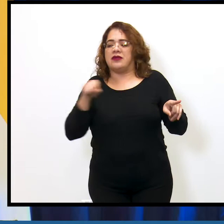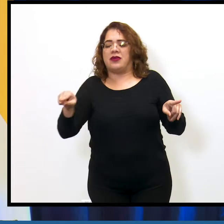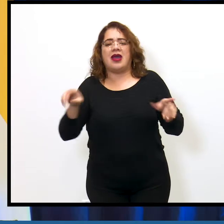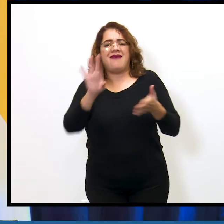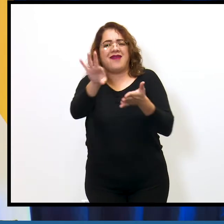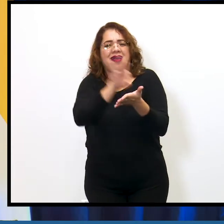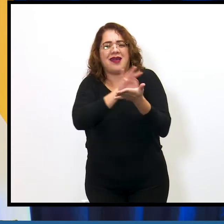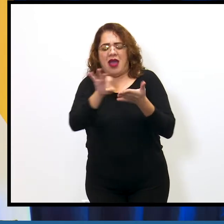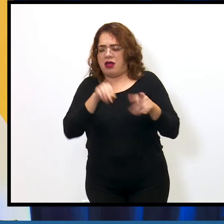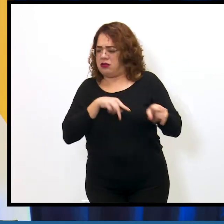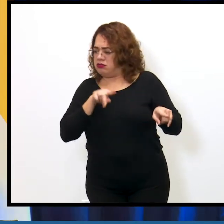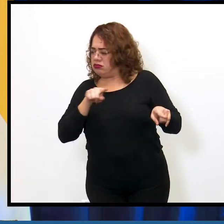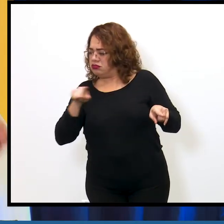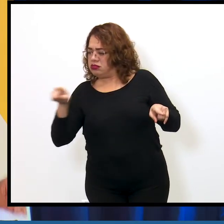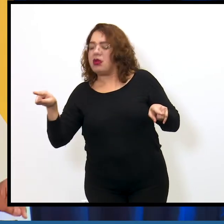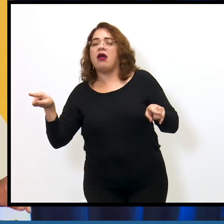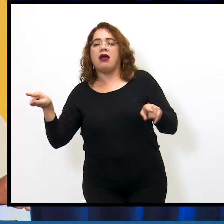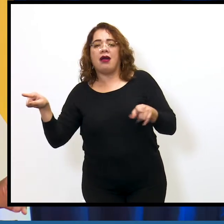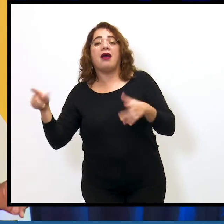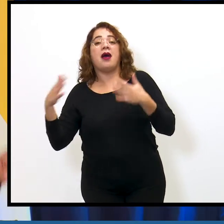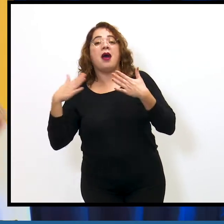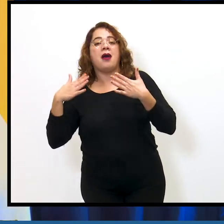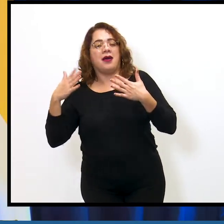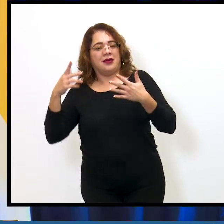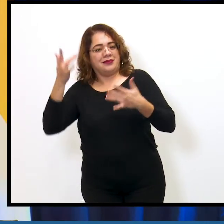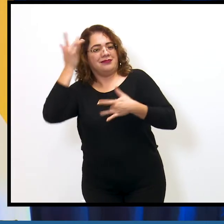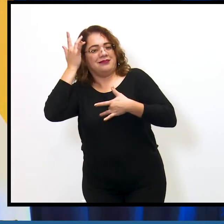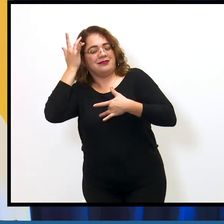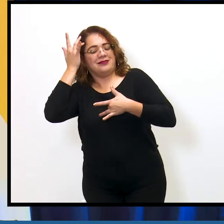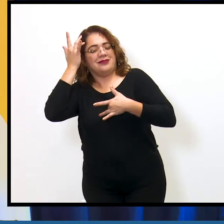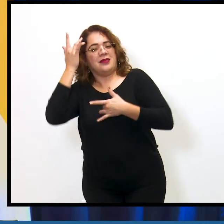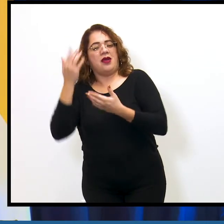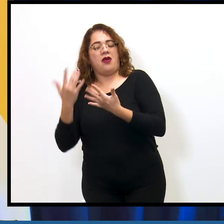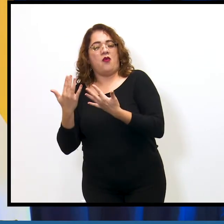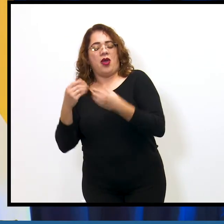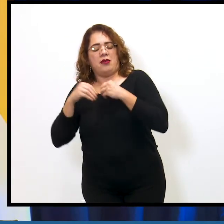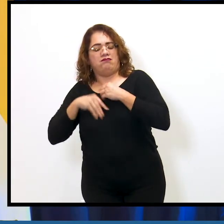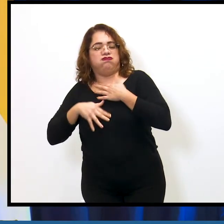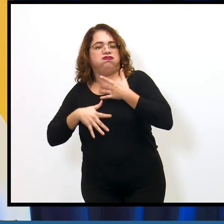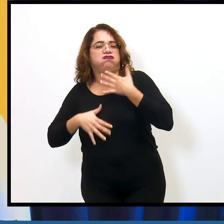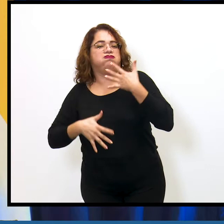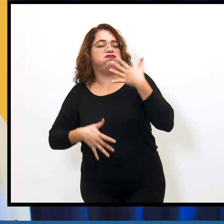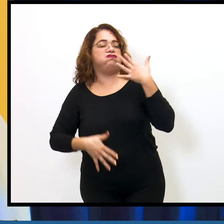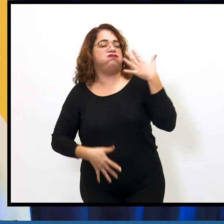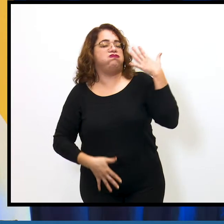because what the impact of thanksgiving is now happening today and I say this because